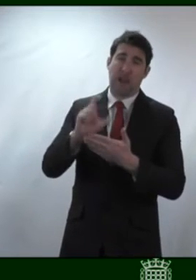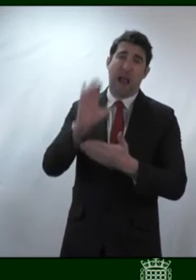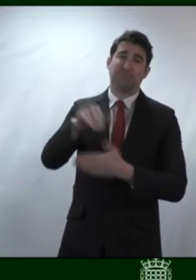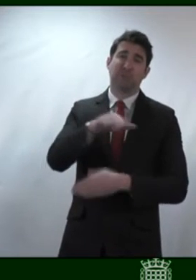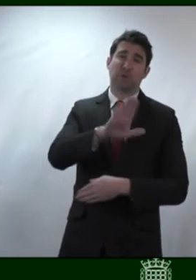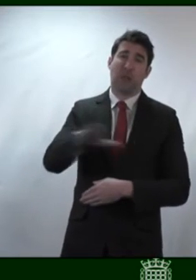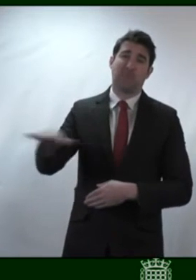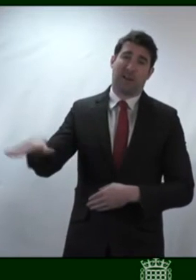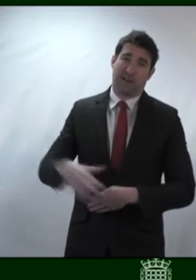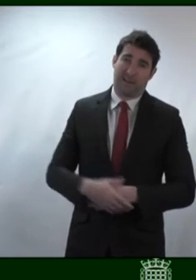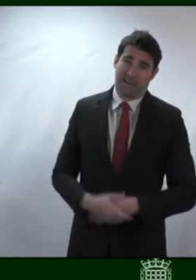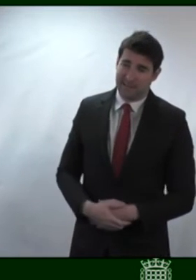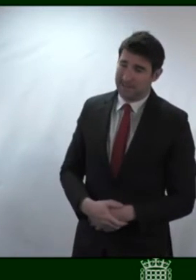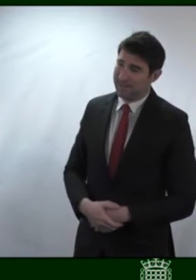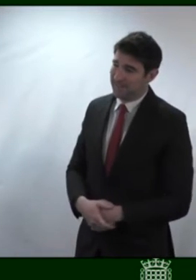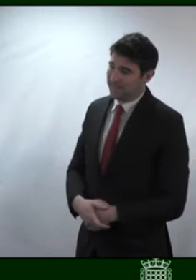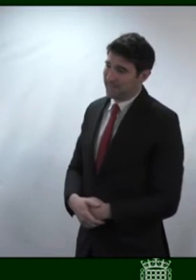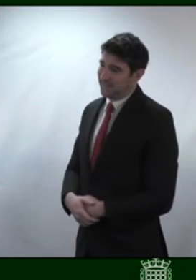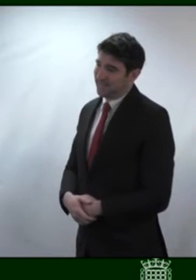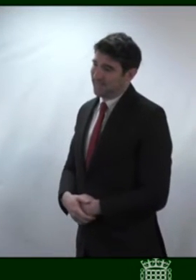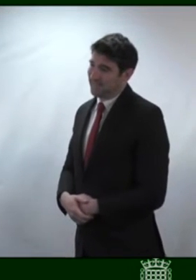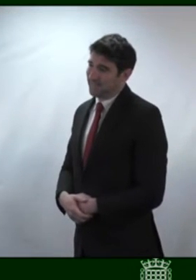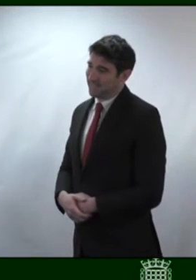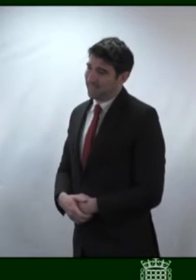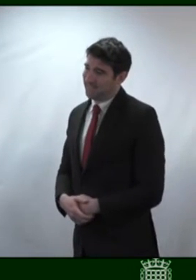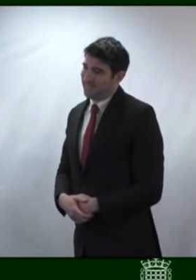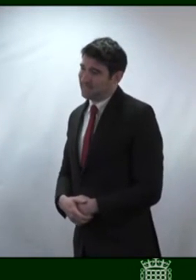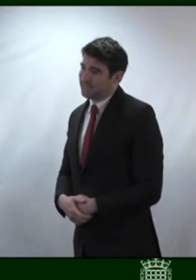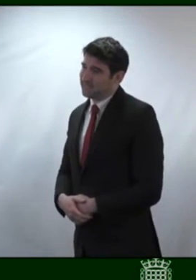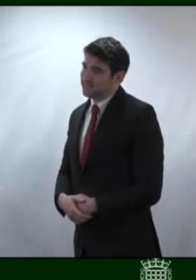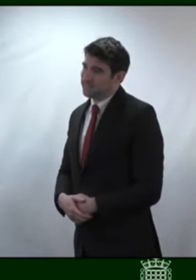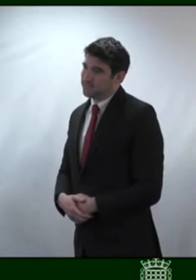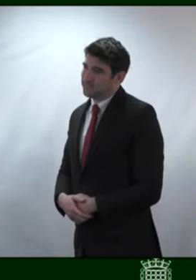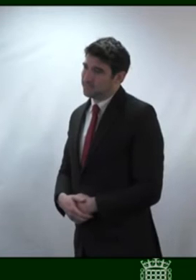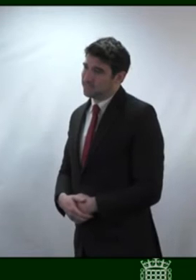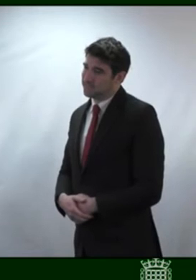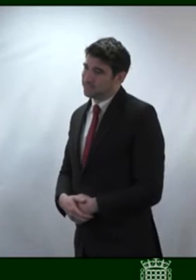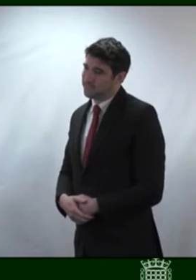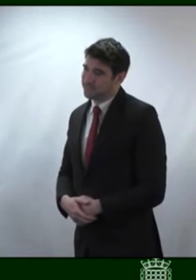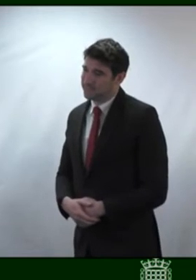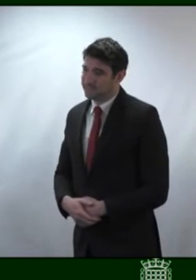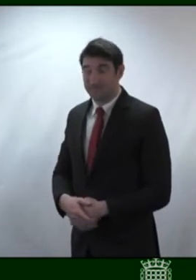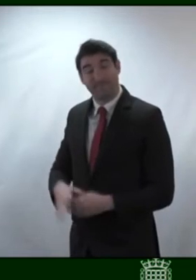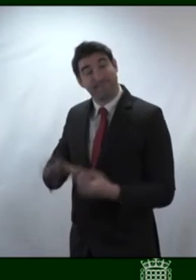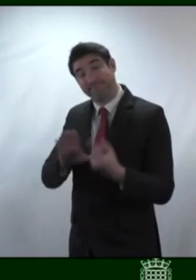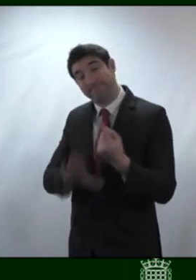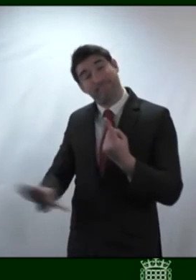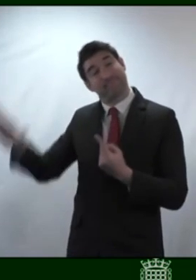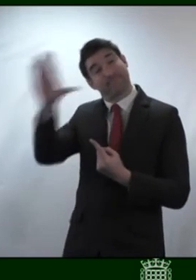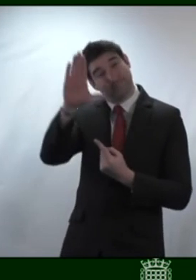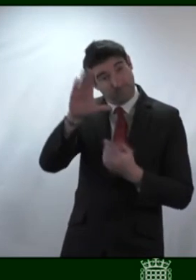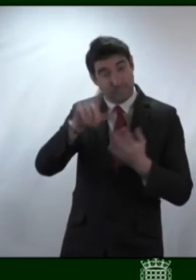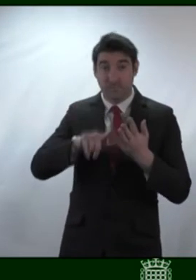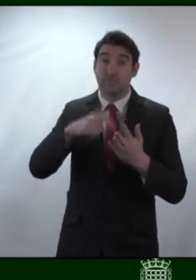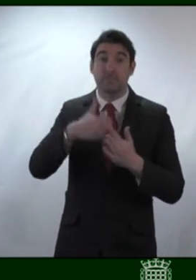Mr Speaker, the whole of the country and the taxpayers of this country play that role; it is